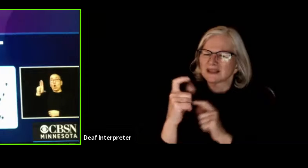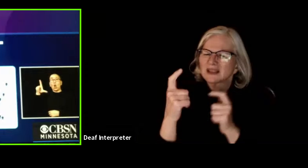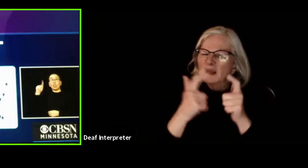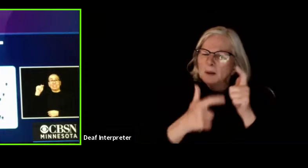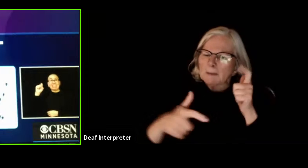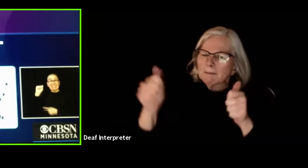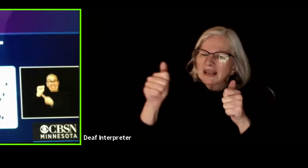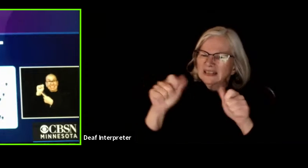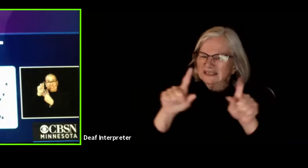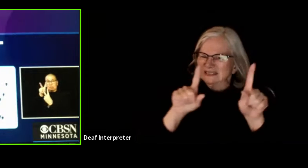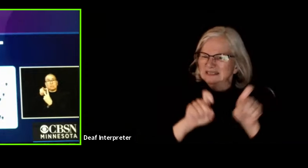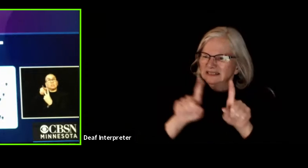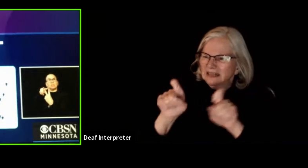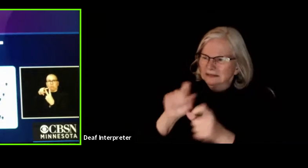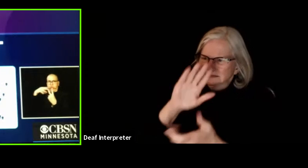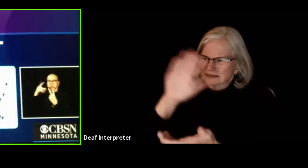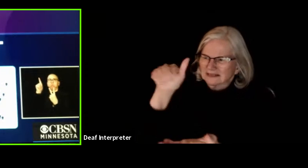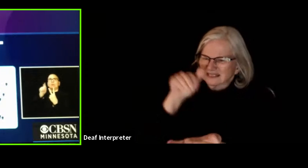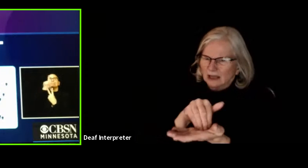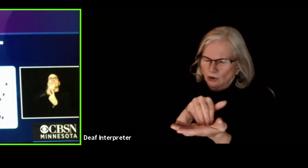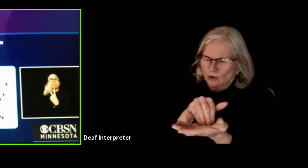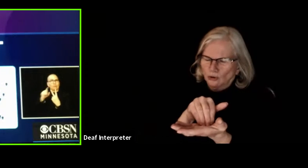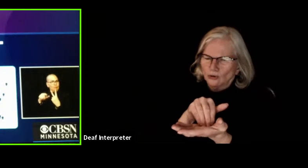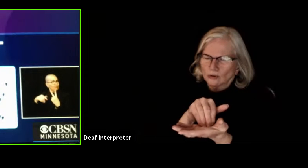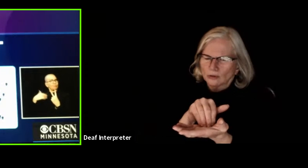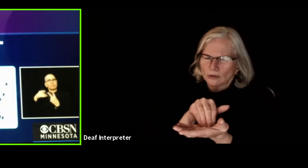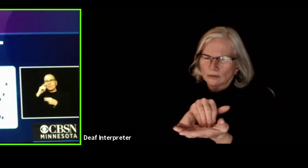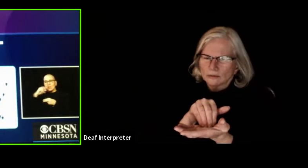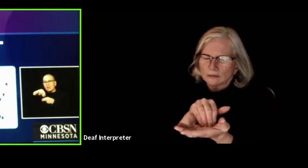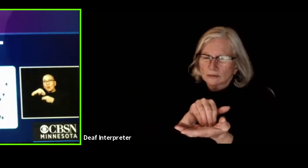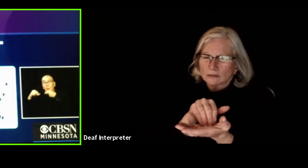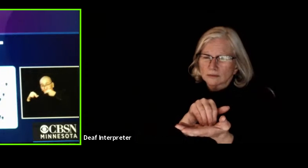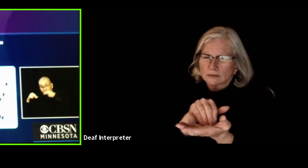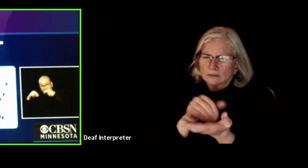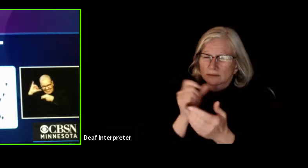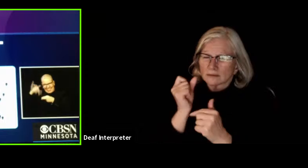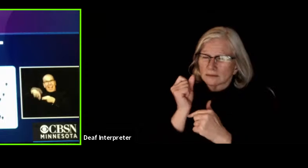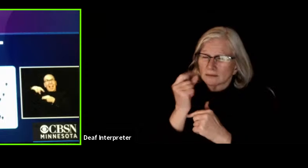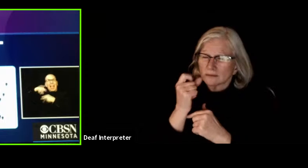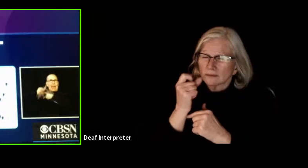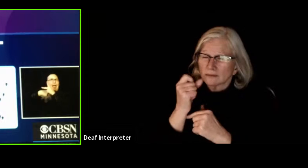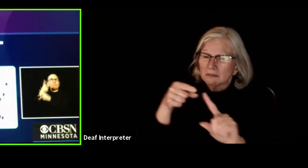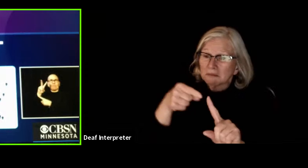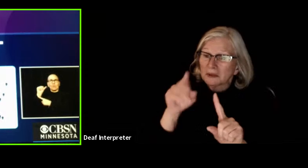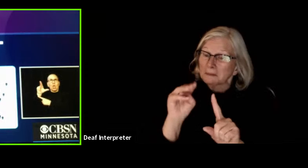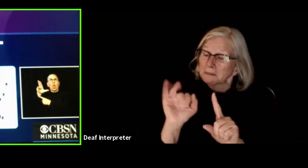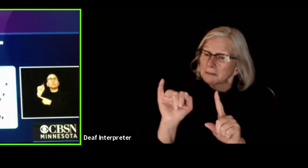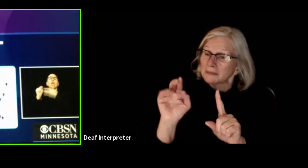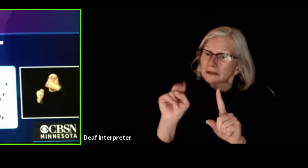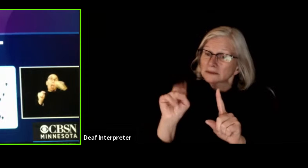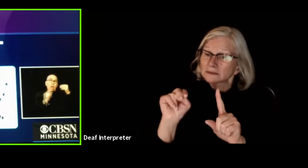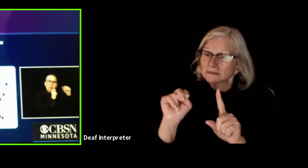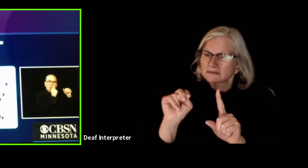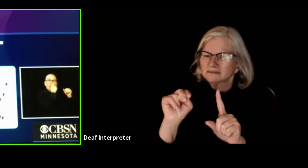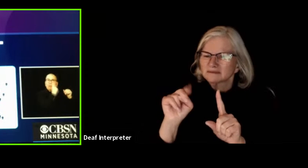MORE AGGRESSIVE AND HAS AN EASIER WAY TO GET TESTED THAN THE STATE OF MINNESOTA. THIS WAS A PARTNERSHIP BETWEEN THE UNIVERSITY OF MINNESOTA, THE